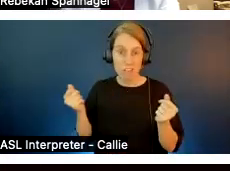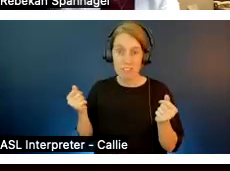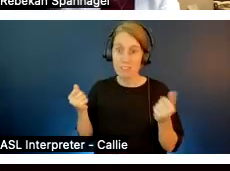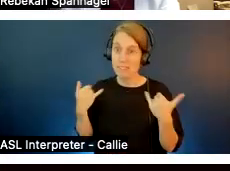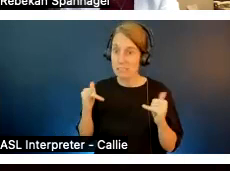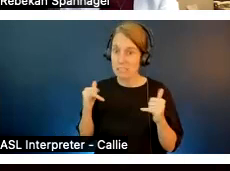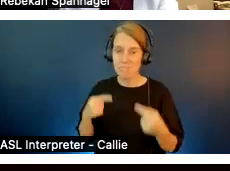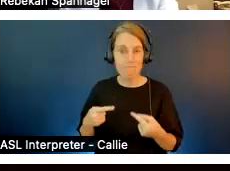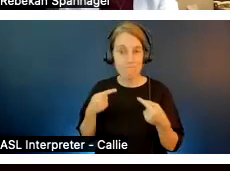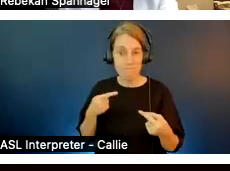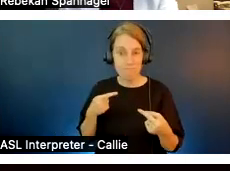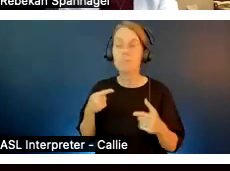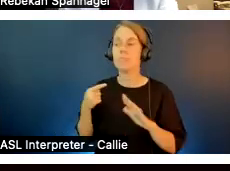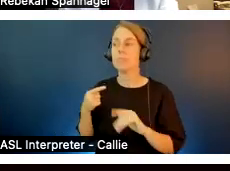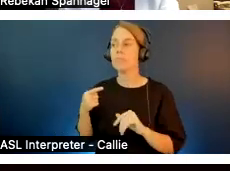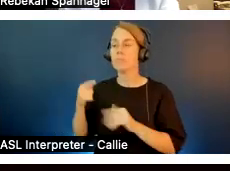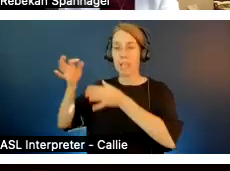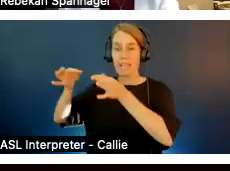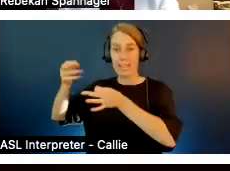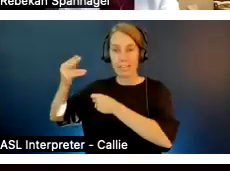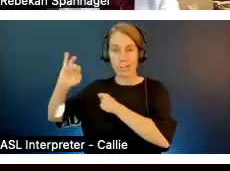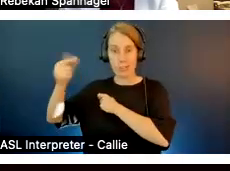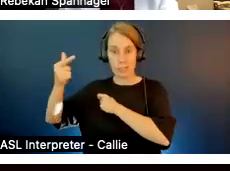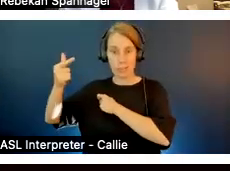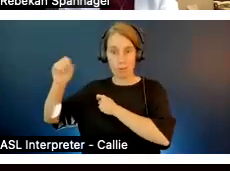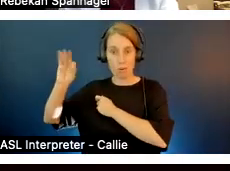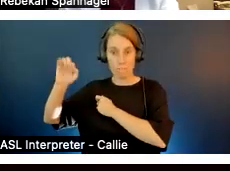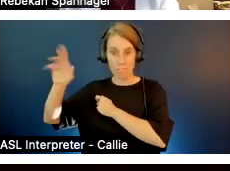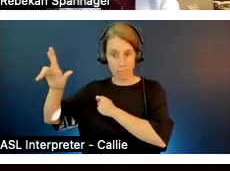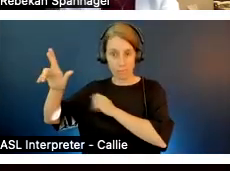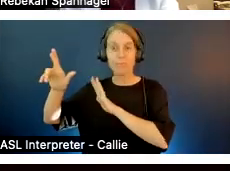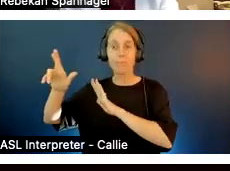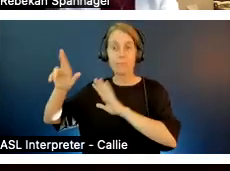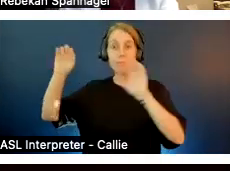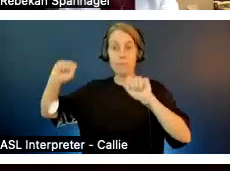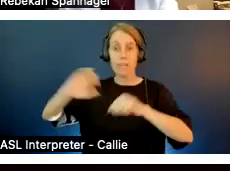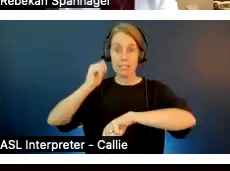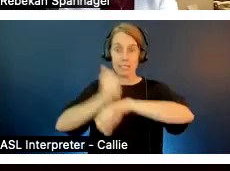can ask for telephone conferences between the two parties to see if you can work this